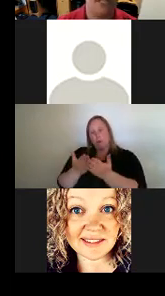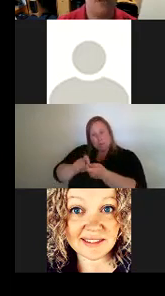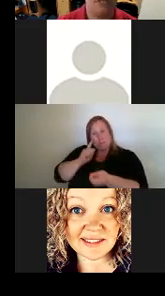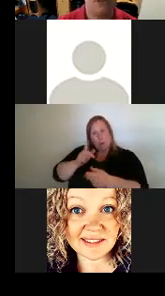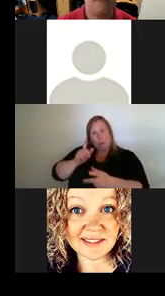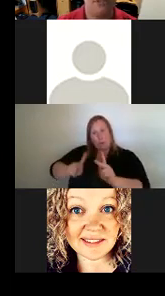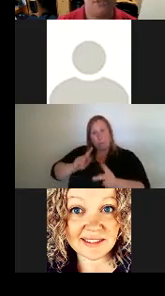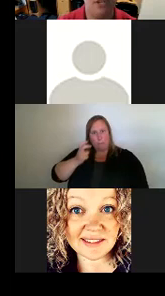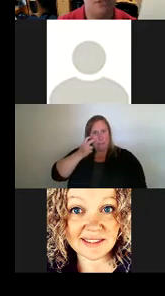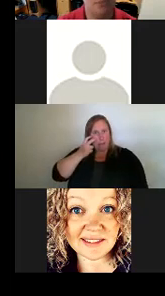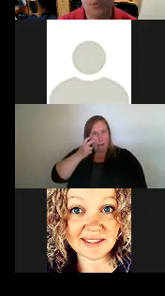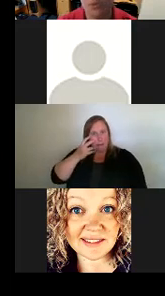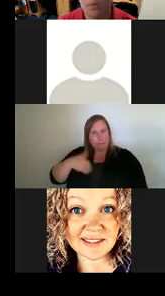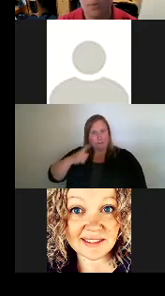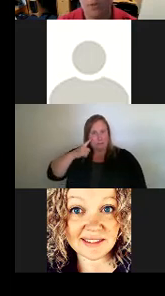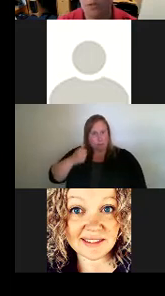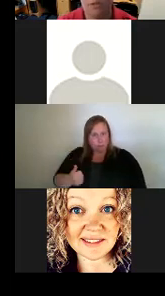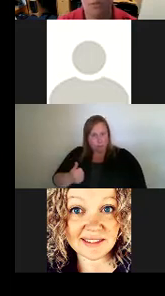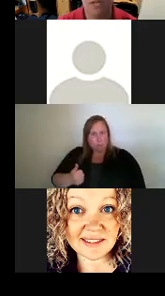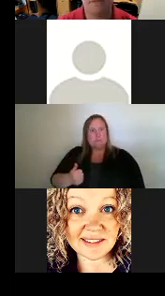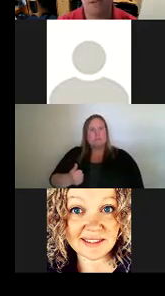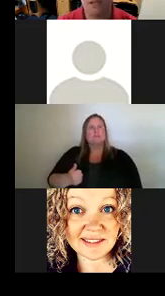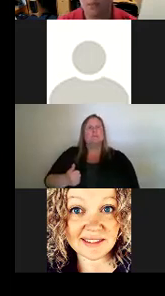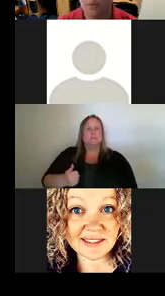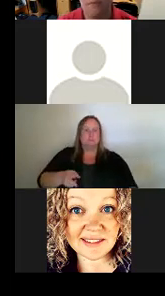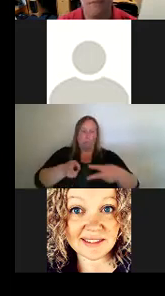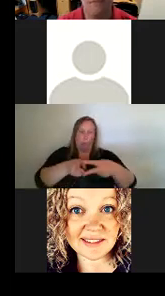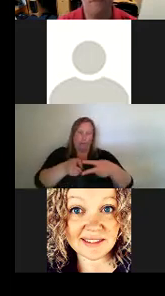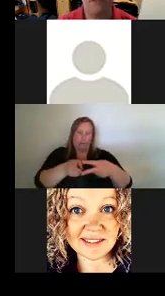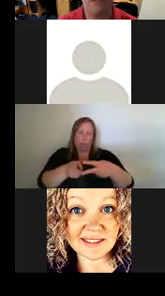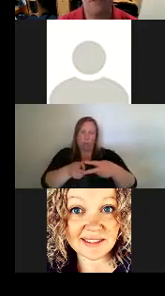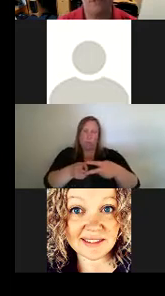THERE ARE A NUMBER OF DIFFERENT FEATURES PACKED WITH